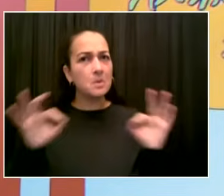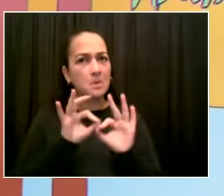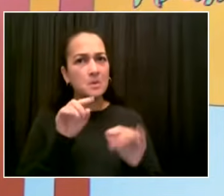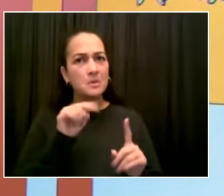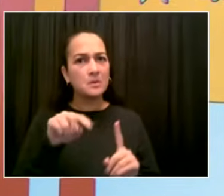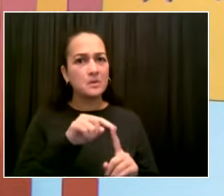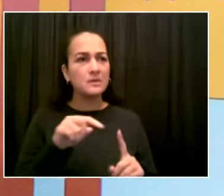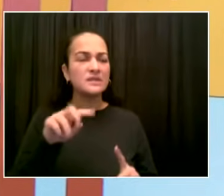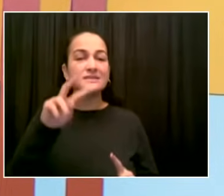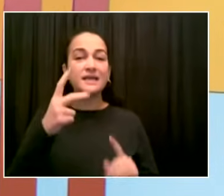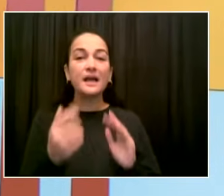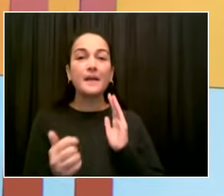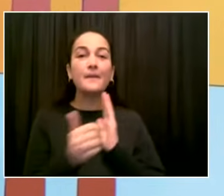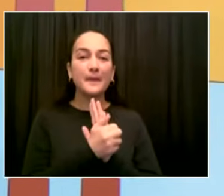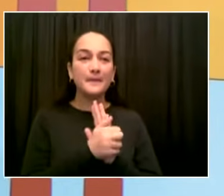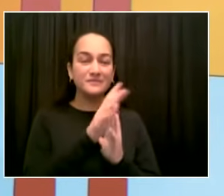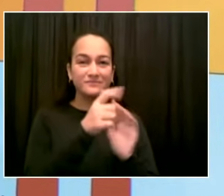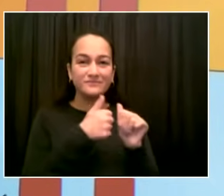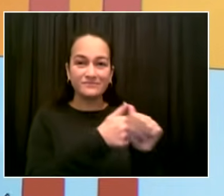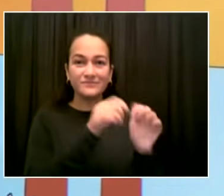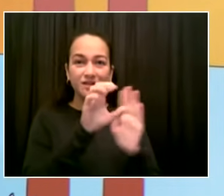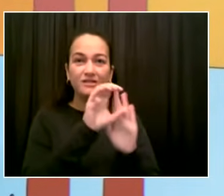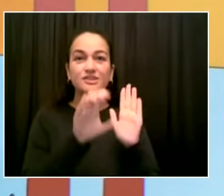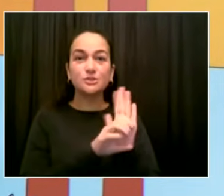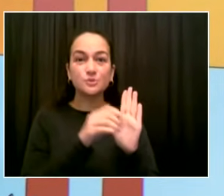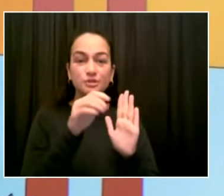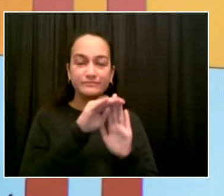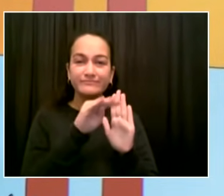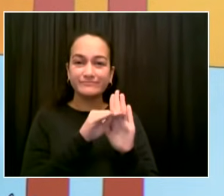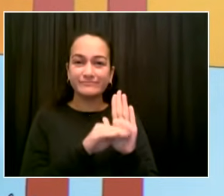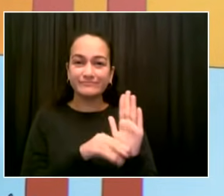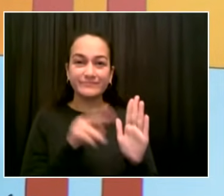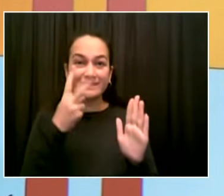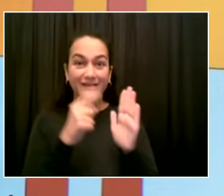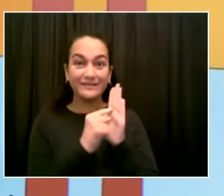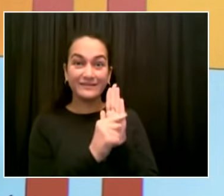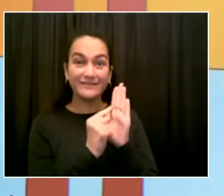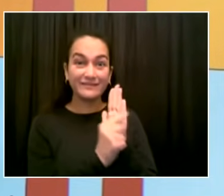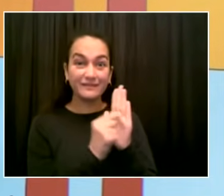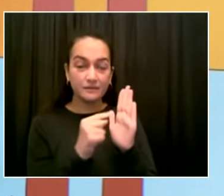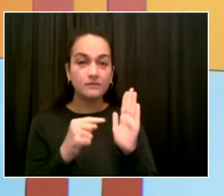CASE. IT'S THE FIRST SECOND AMENDMENT CASE THE SUPREME COURT HAS TAKEN UP IN MORE THAN A